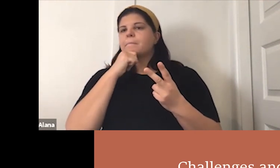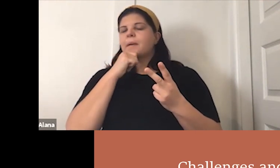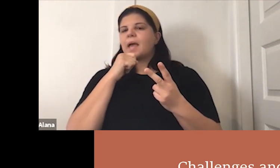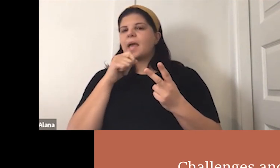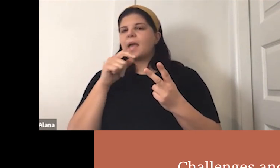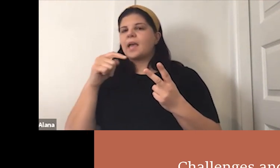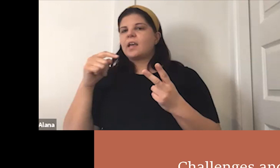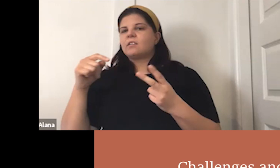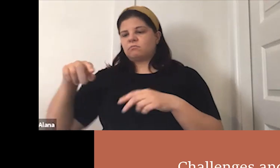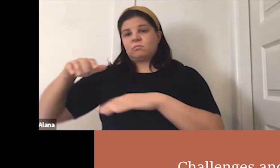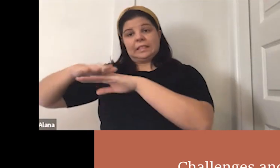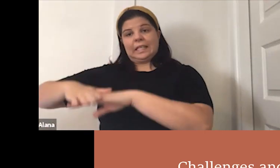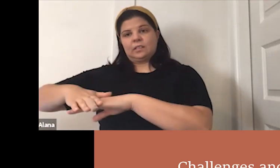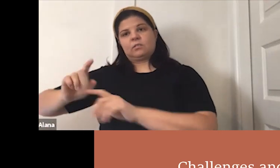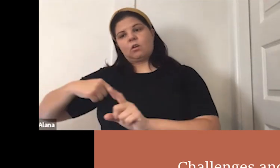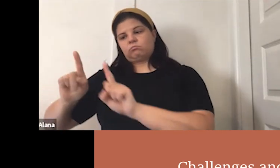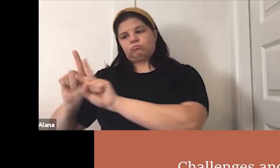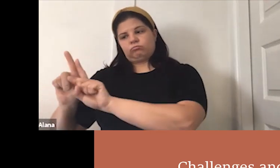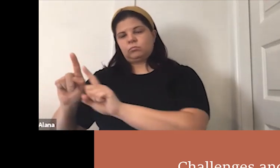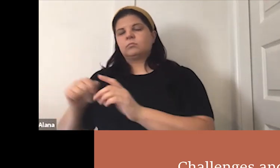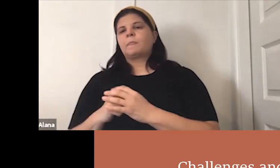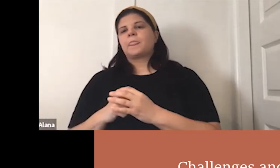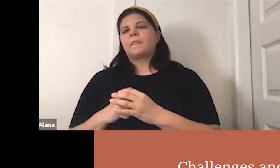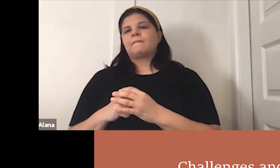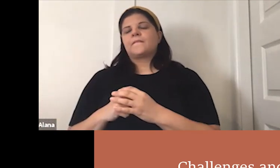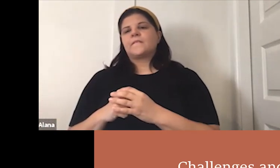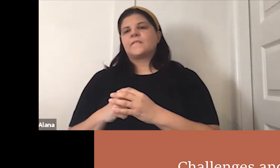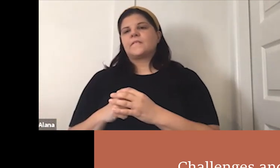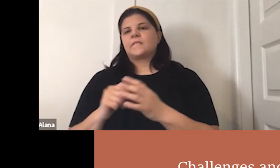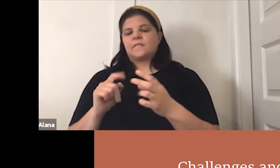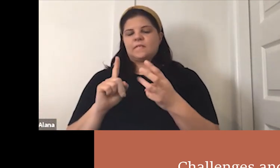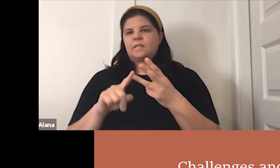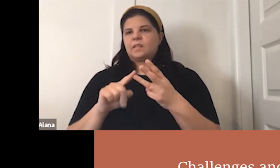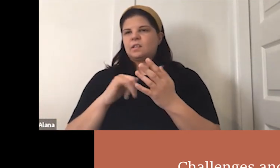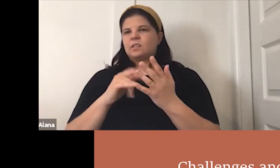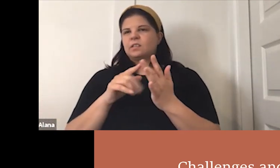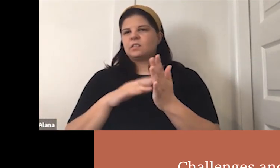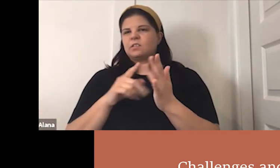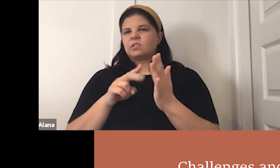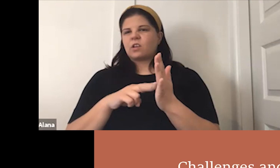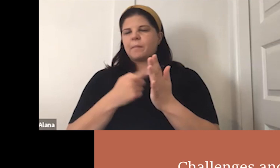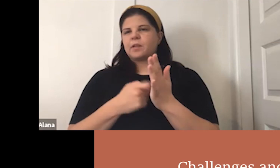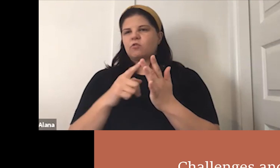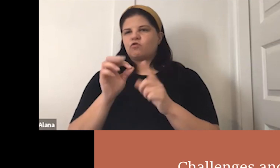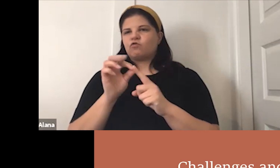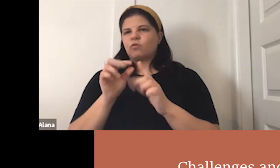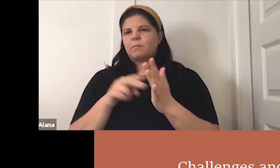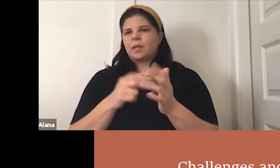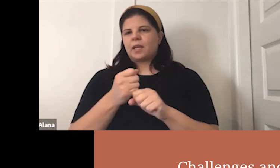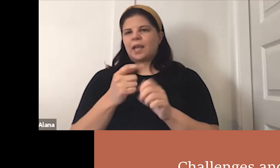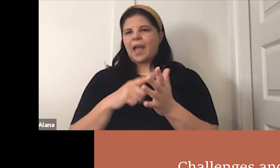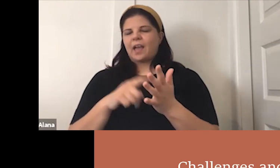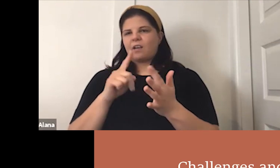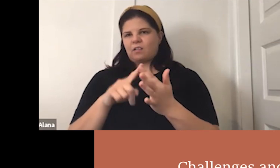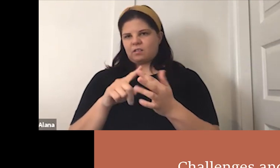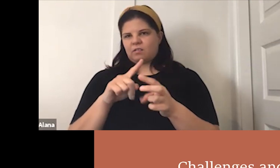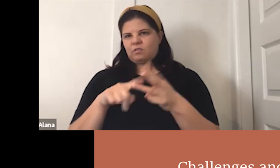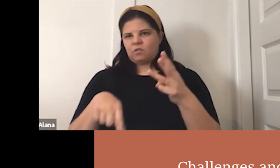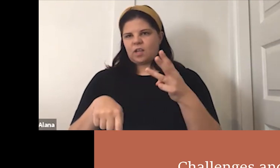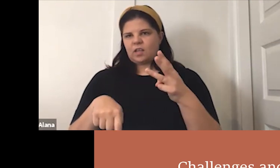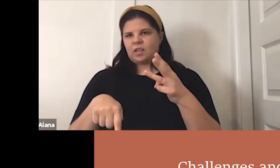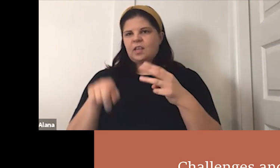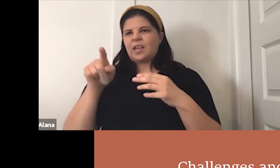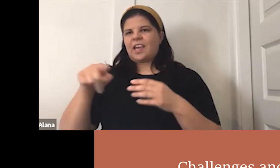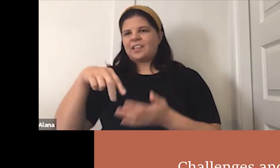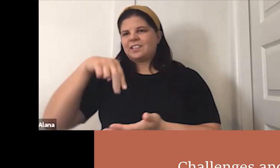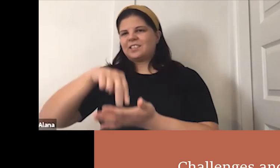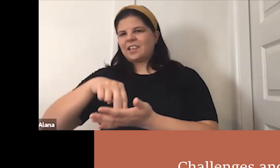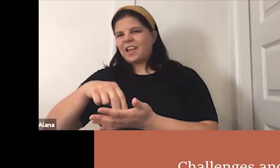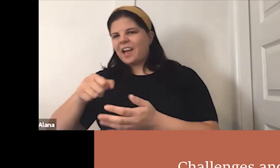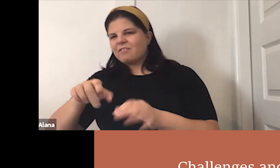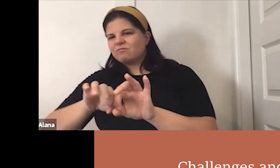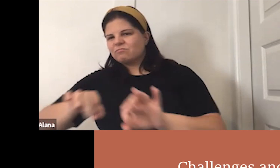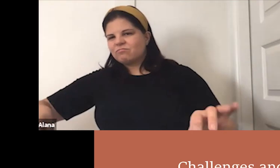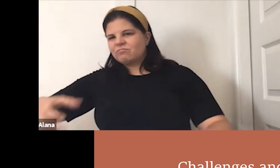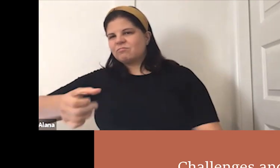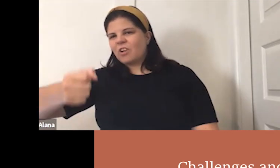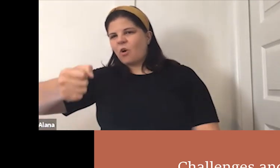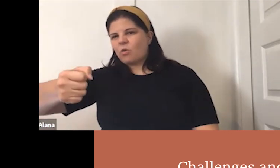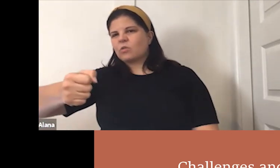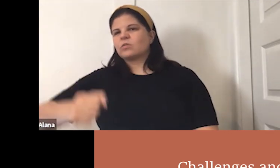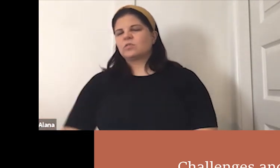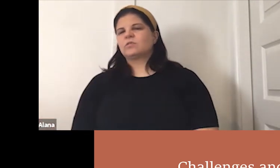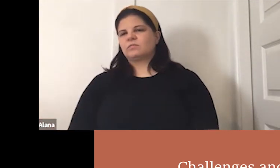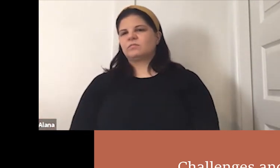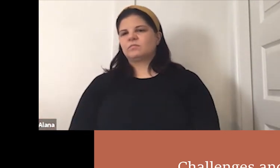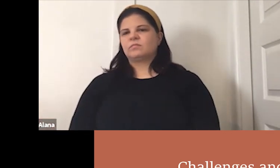leaning against and Simon Rippingale who is stood holding the hose there.